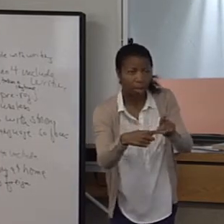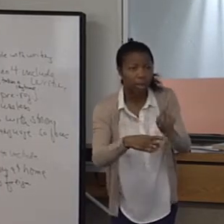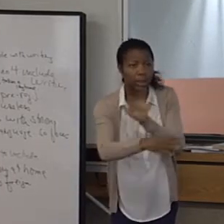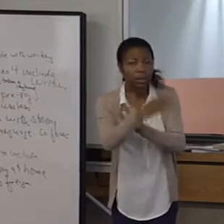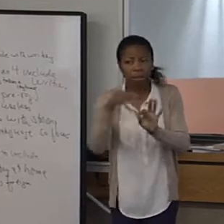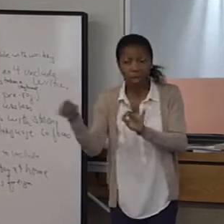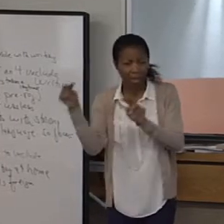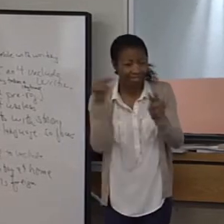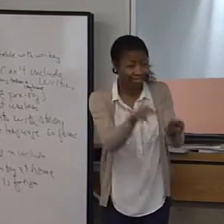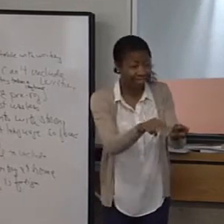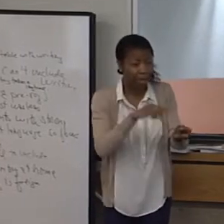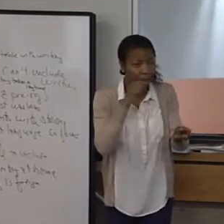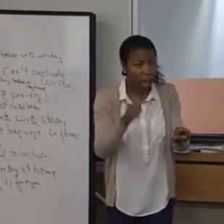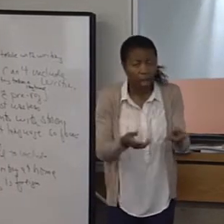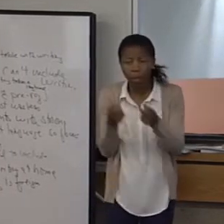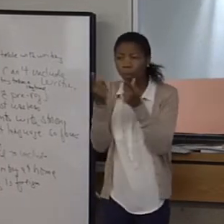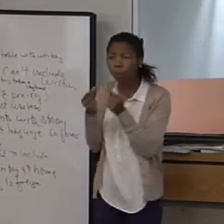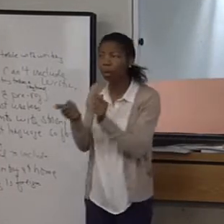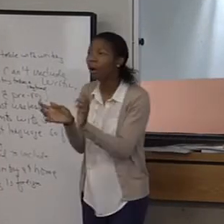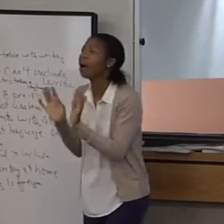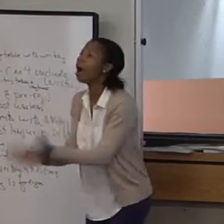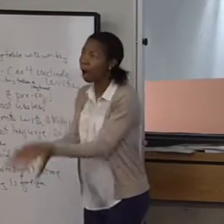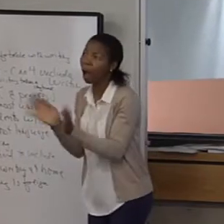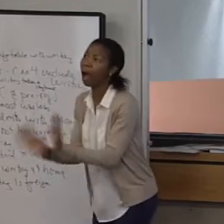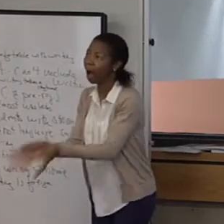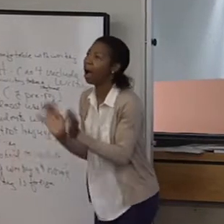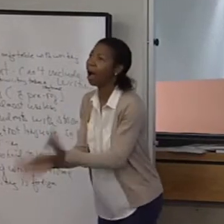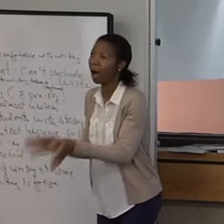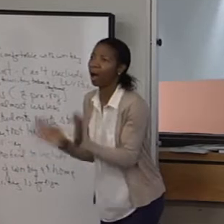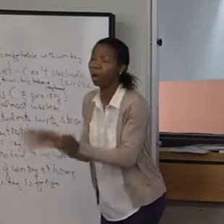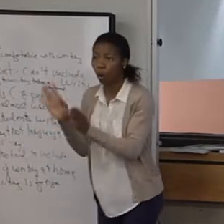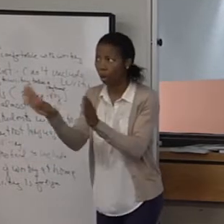or they’re looking in their book, they’re not paying attention or they don’t think